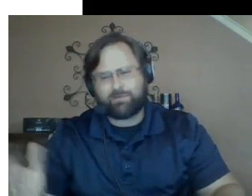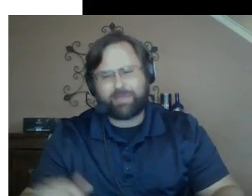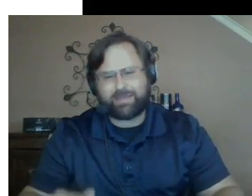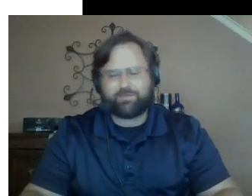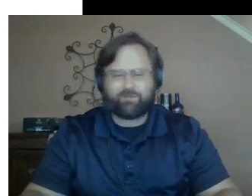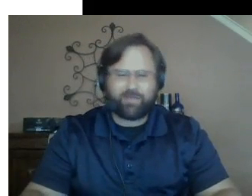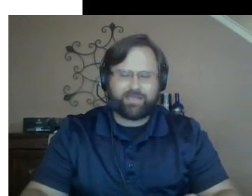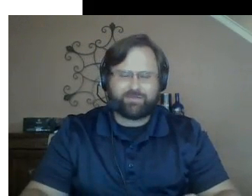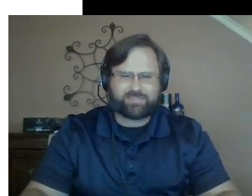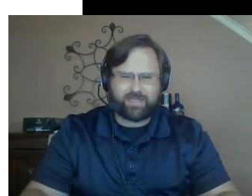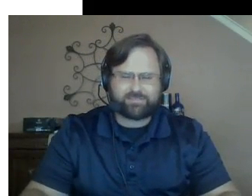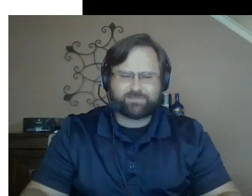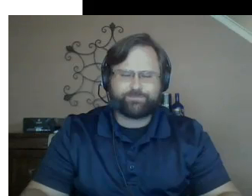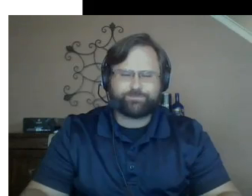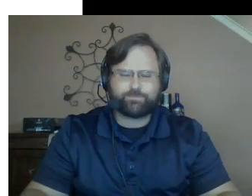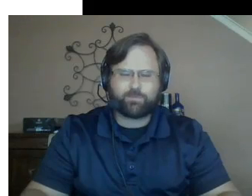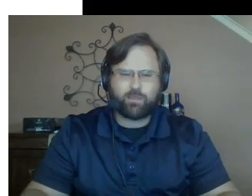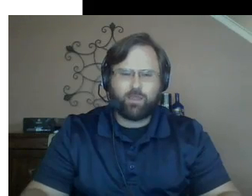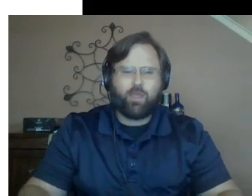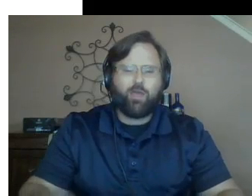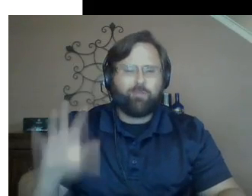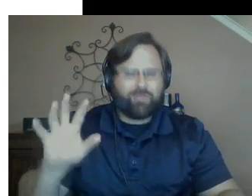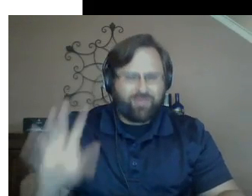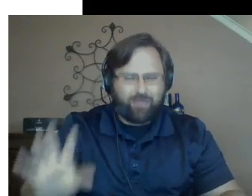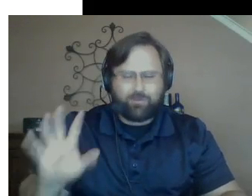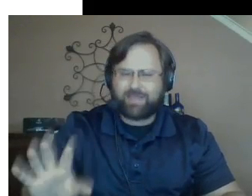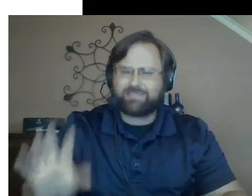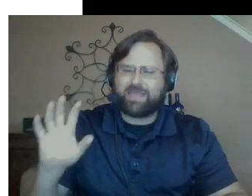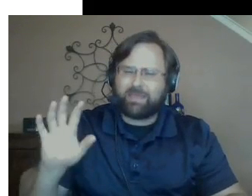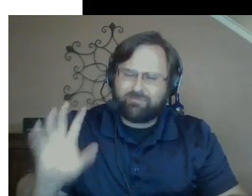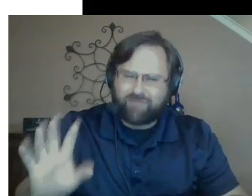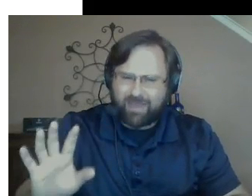be repeated at the very end of the sentence but they relate to emphatic